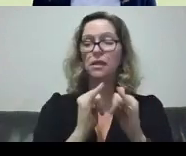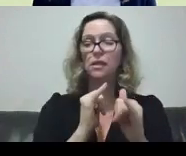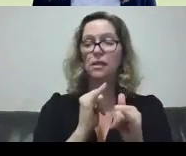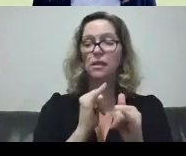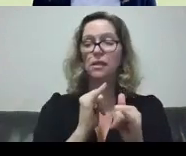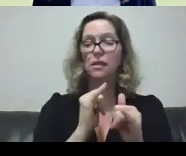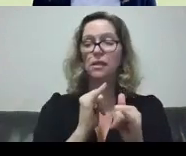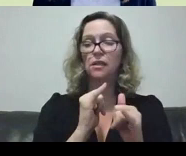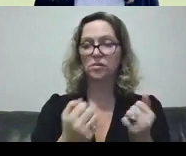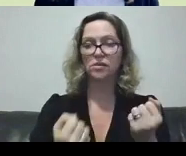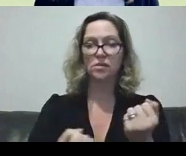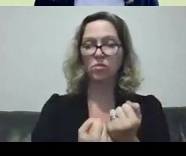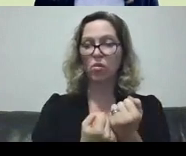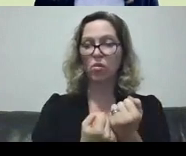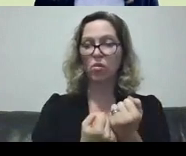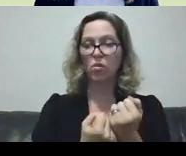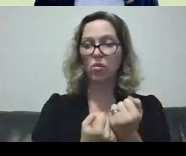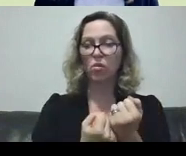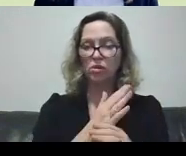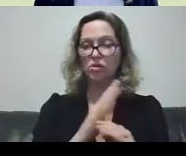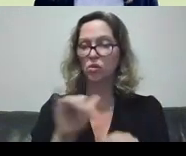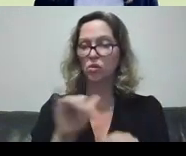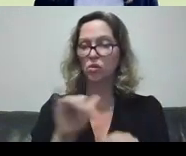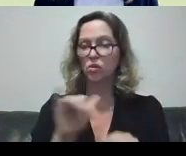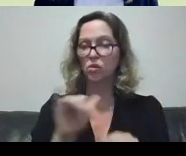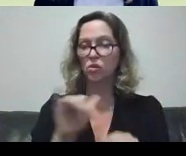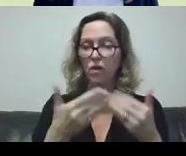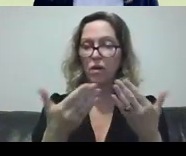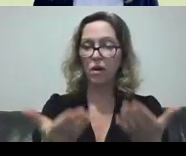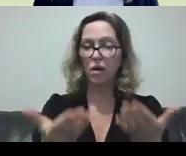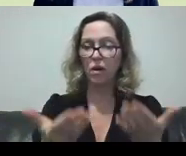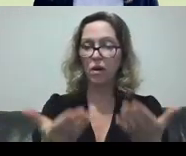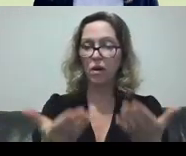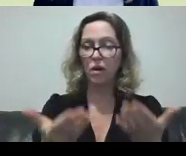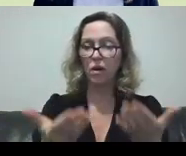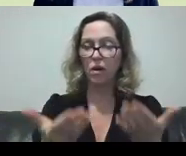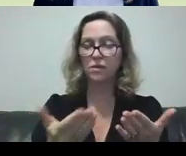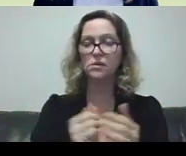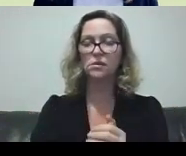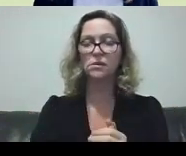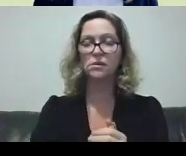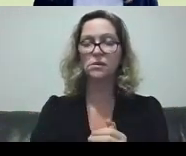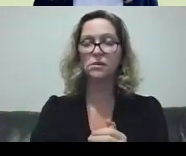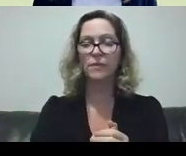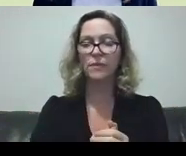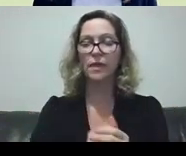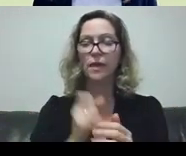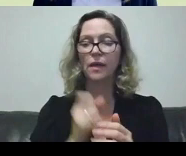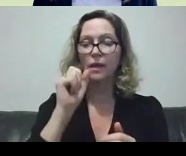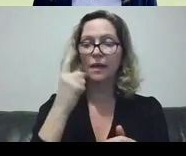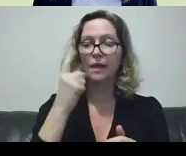workers and utilise the list above and understand and schedules of